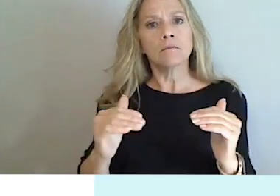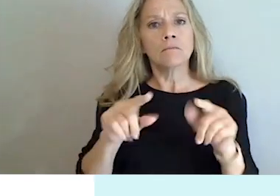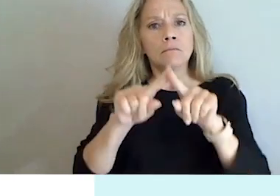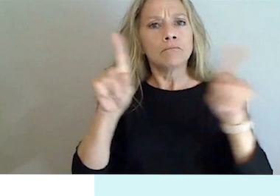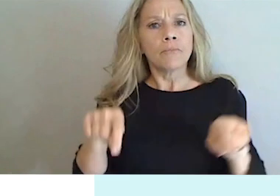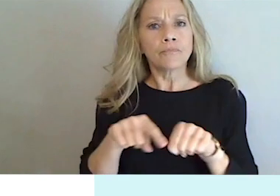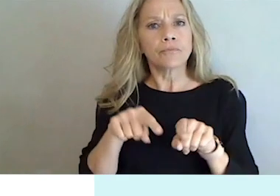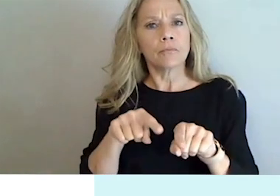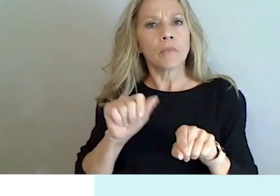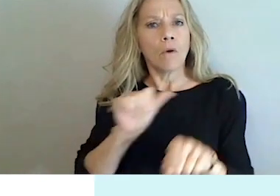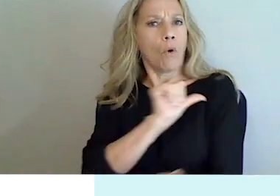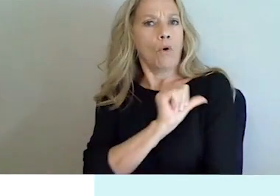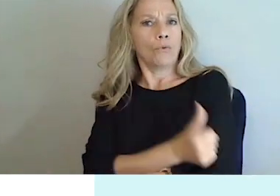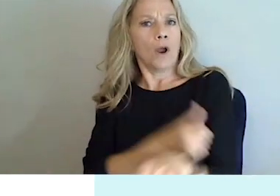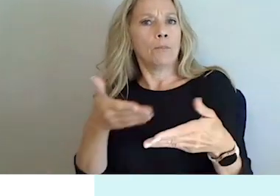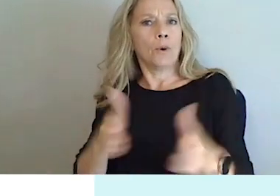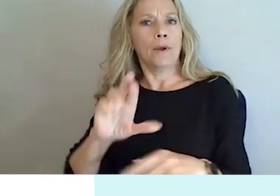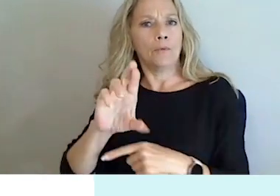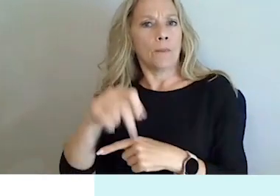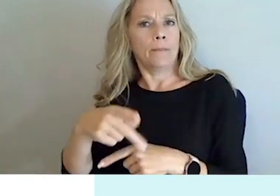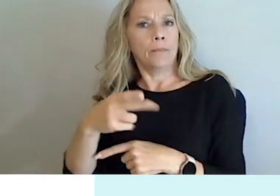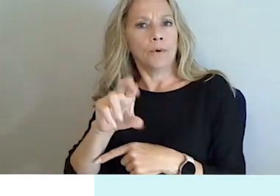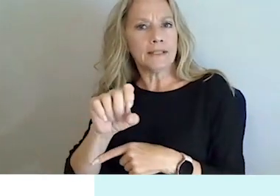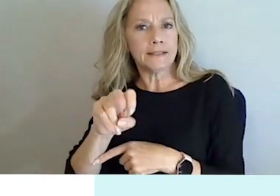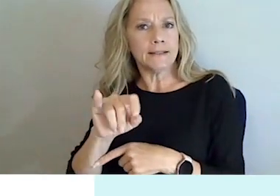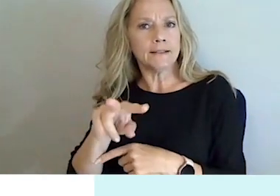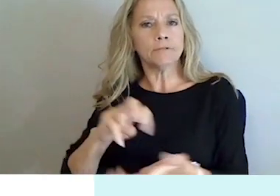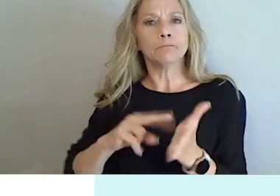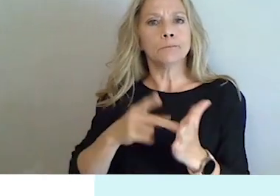An authorized representative is a trusted person who has your permission to: